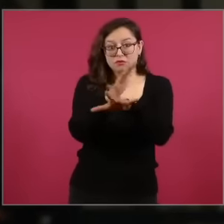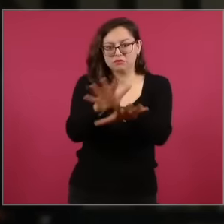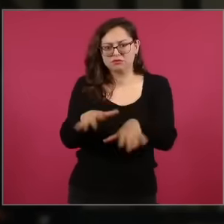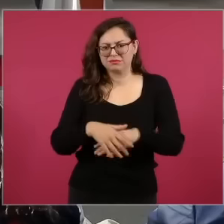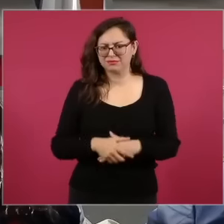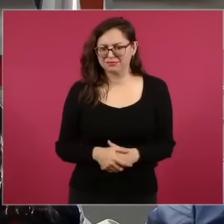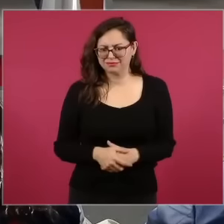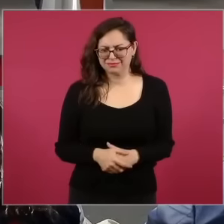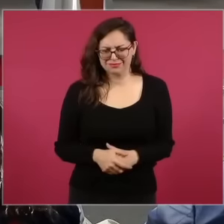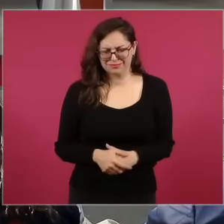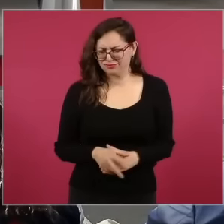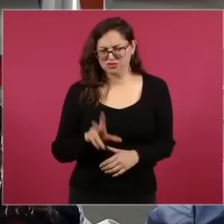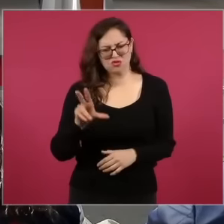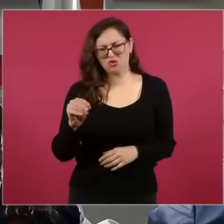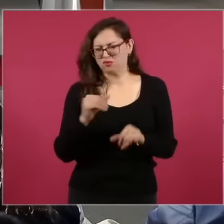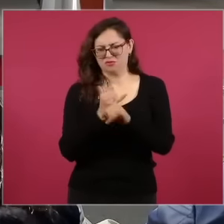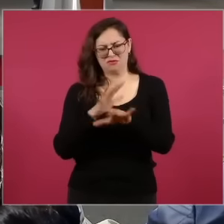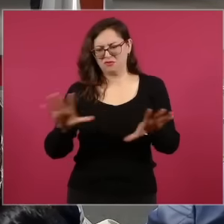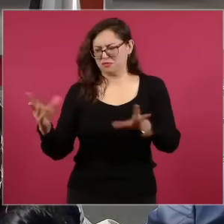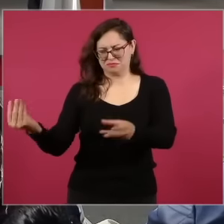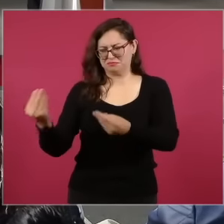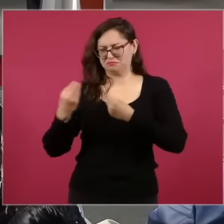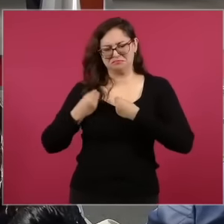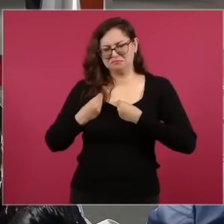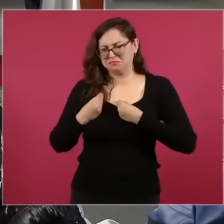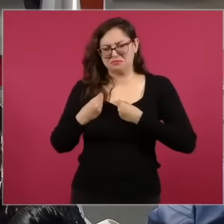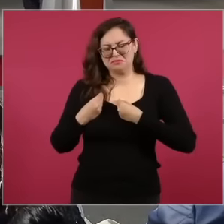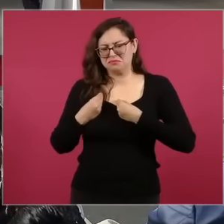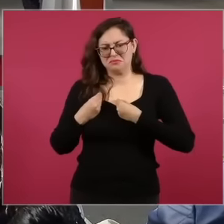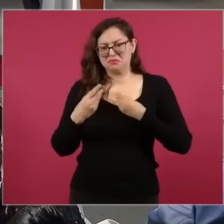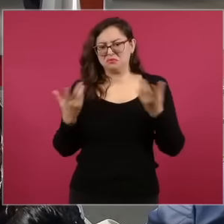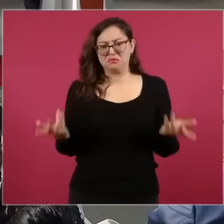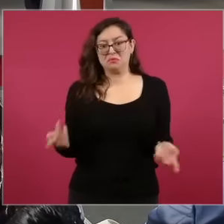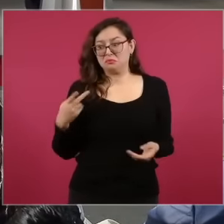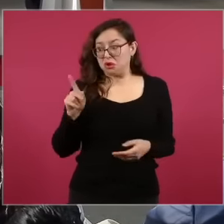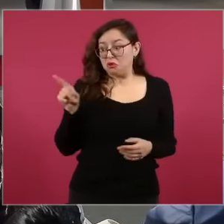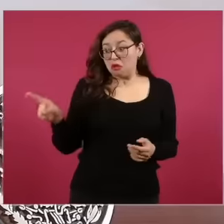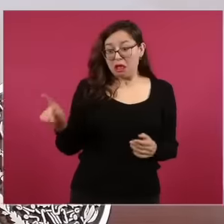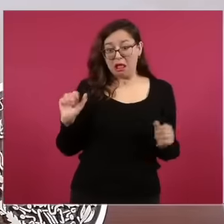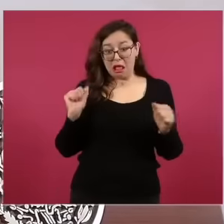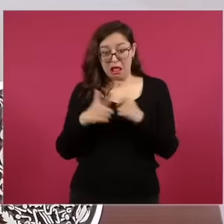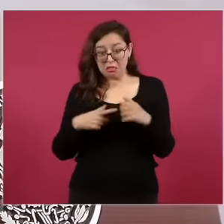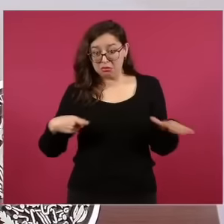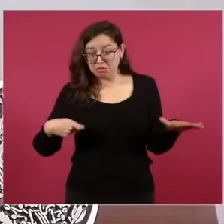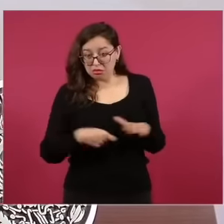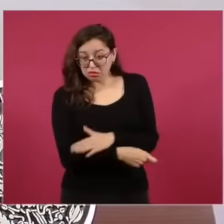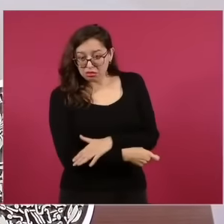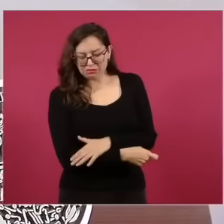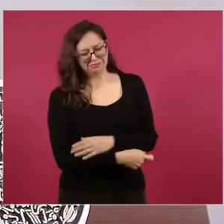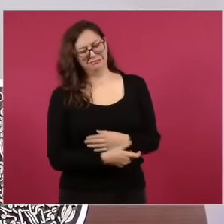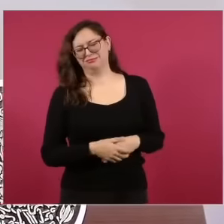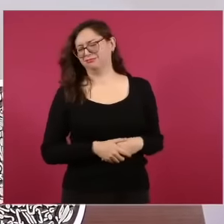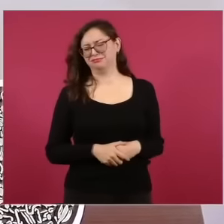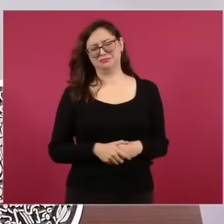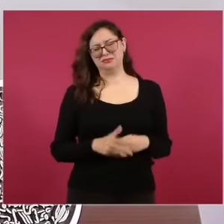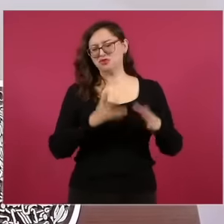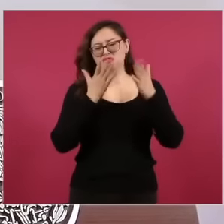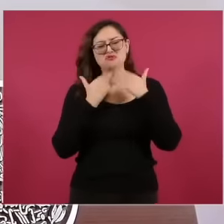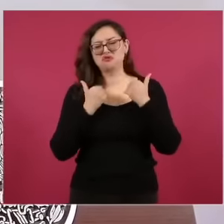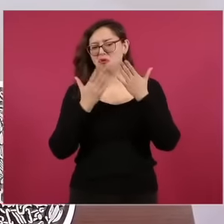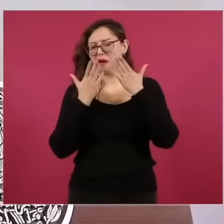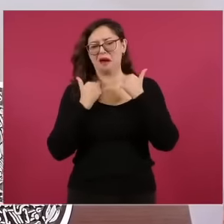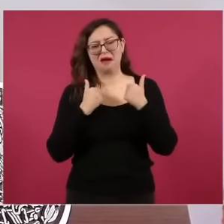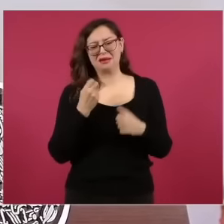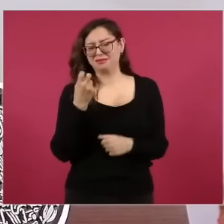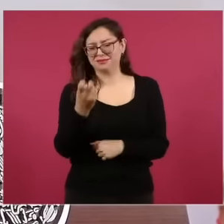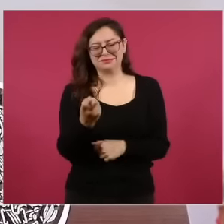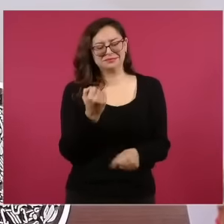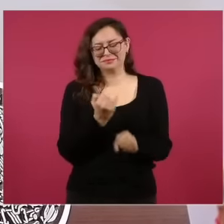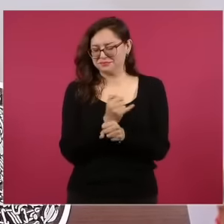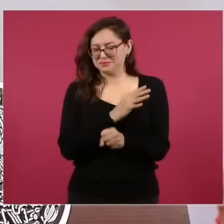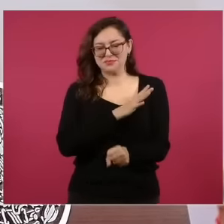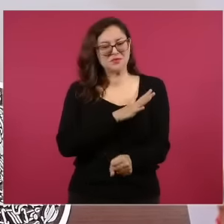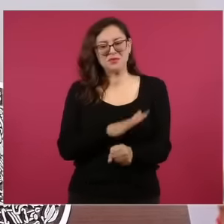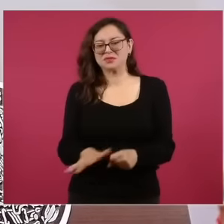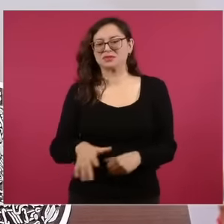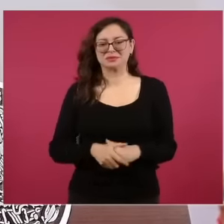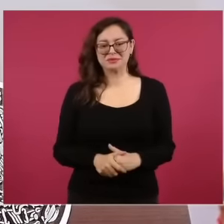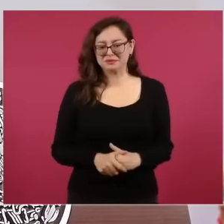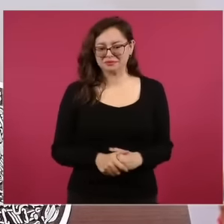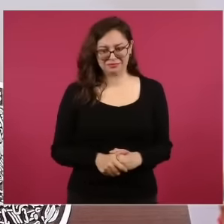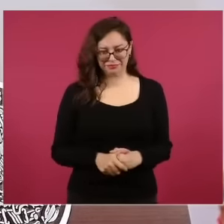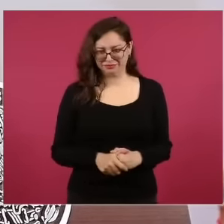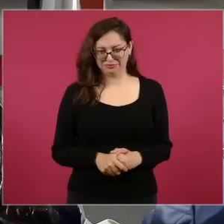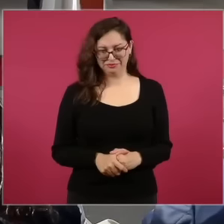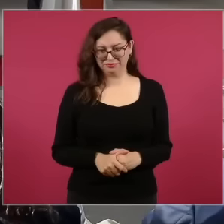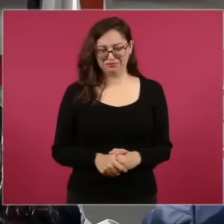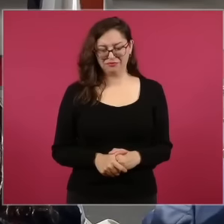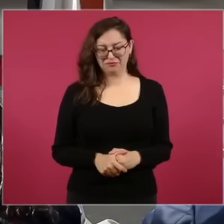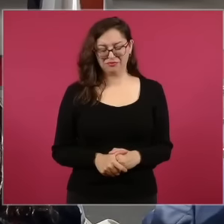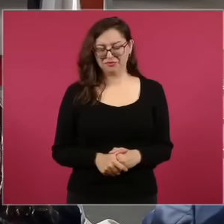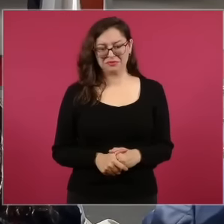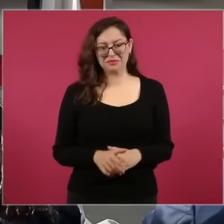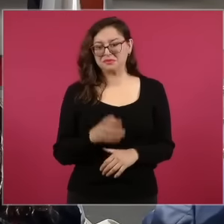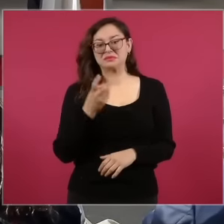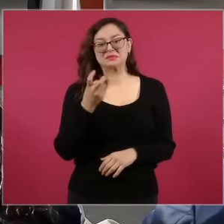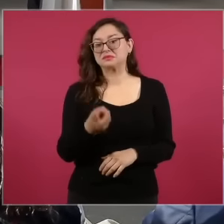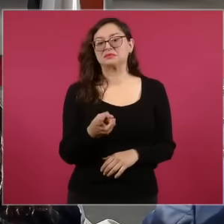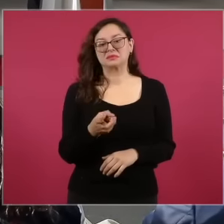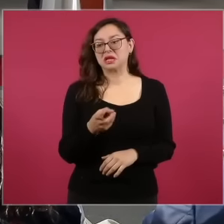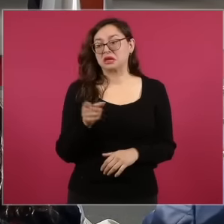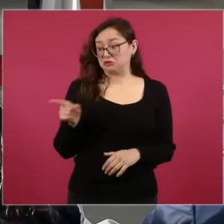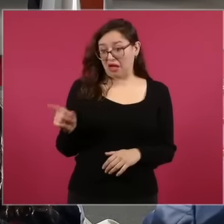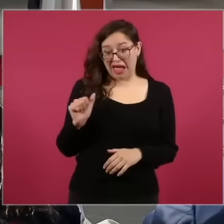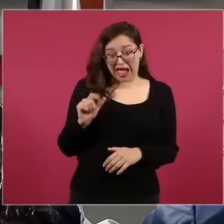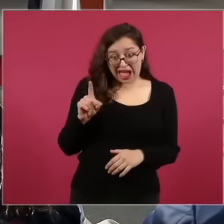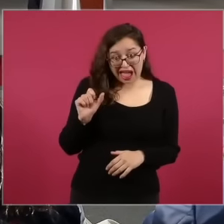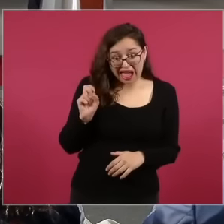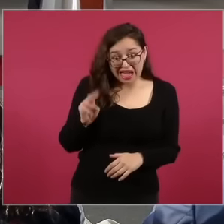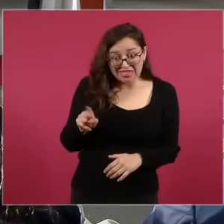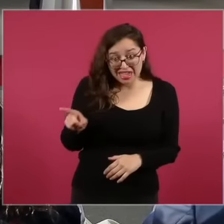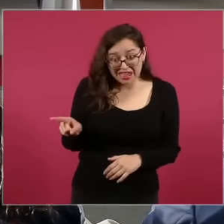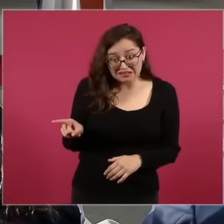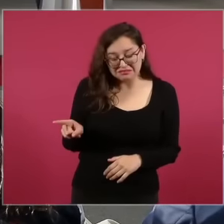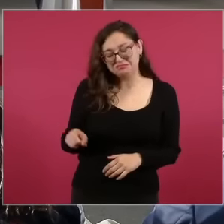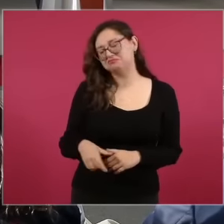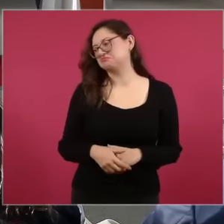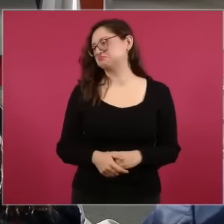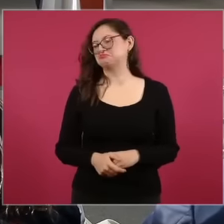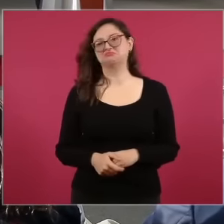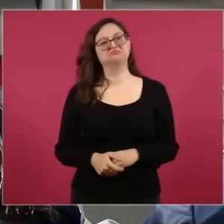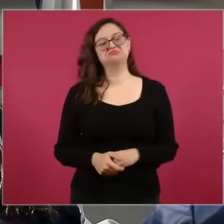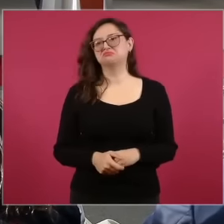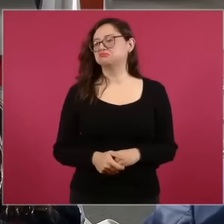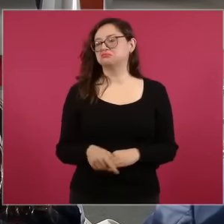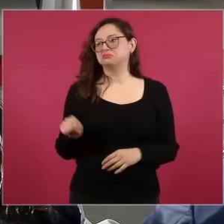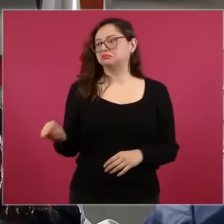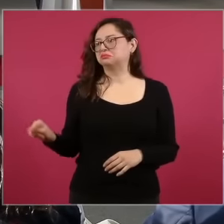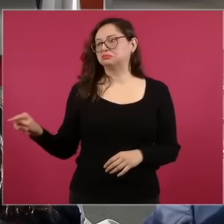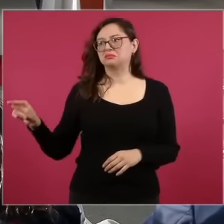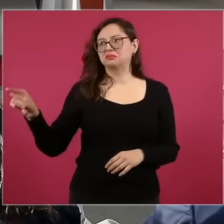that this has been negotiated, that is, for To say it clearly, that is, no member